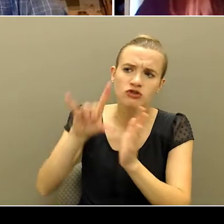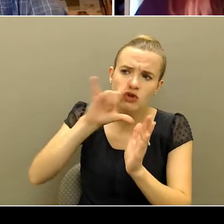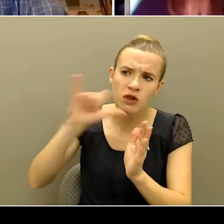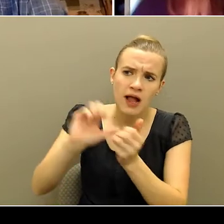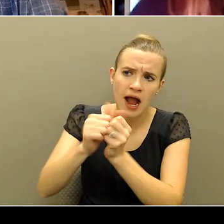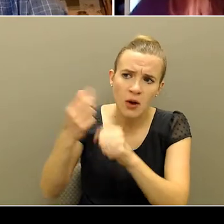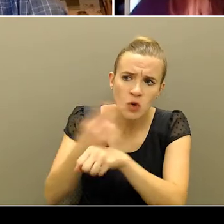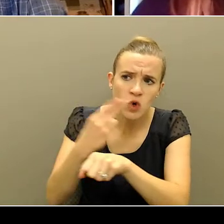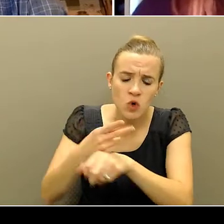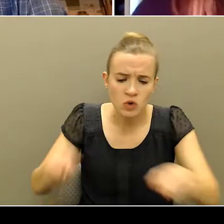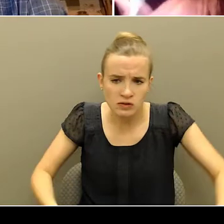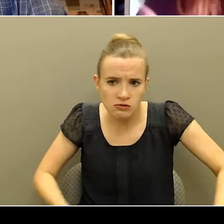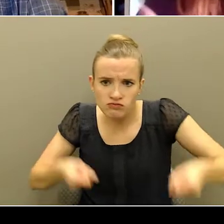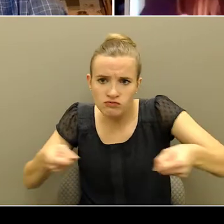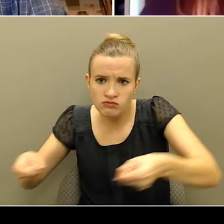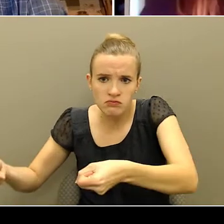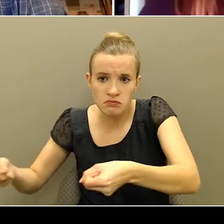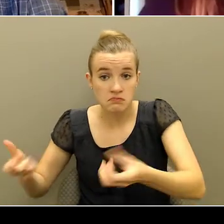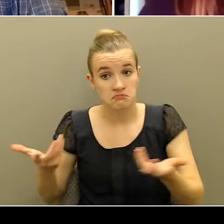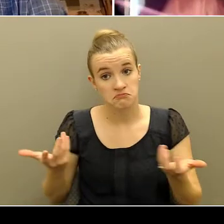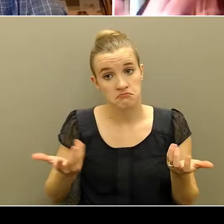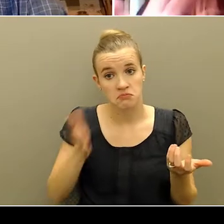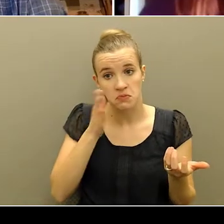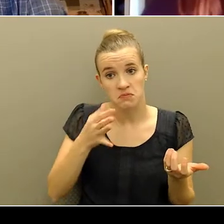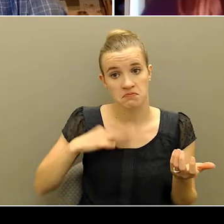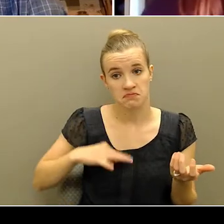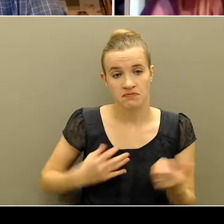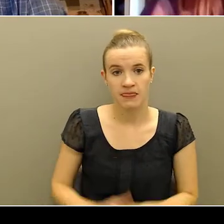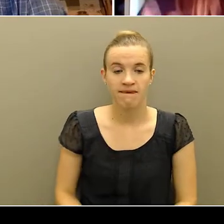willing and once you give them a little bit information, if it's possible, and